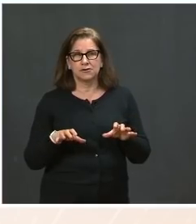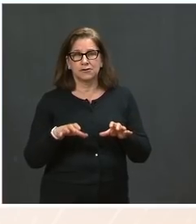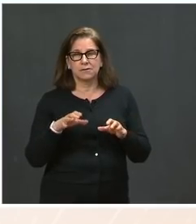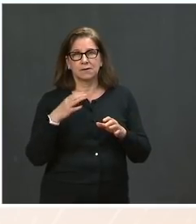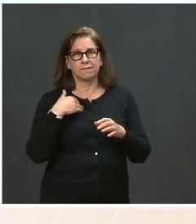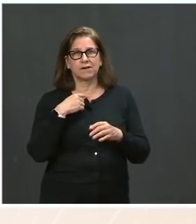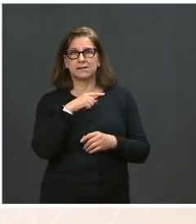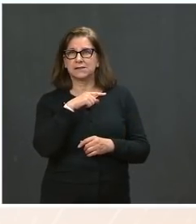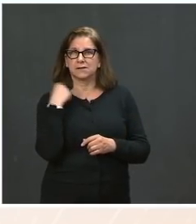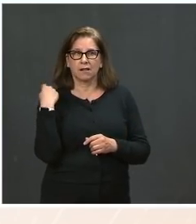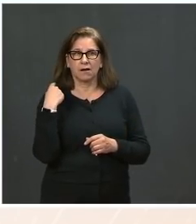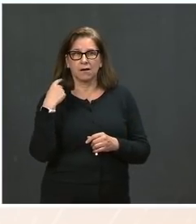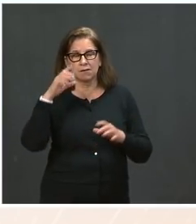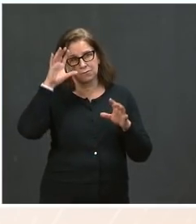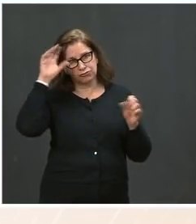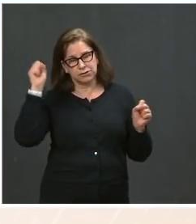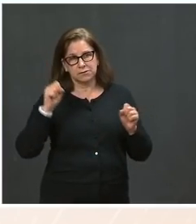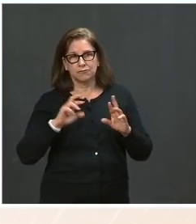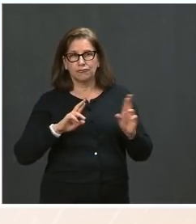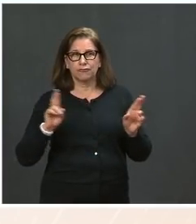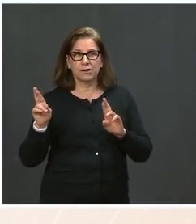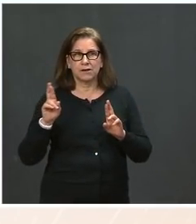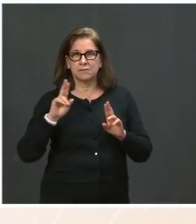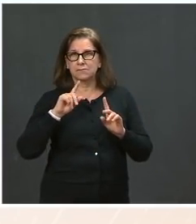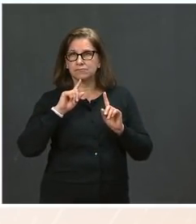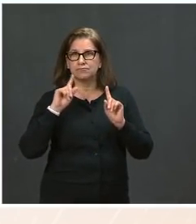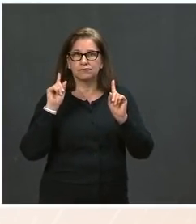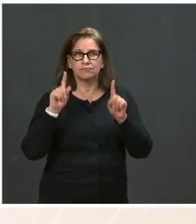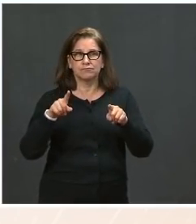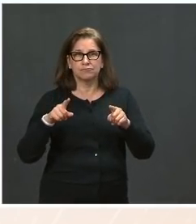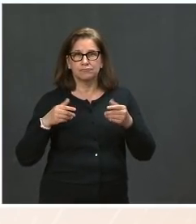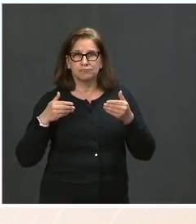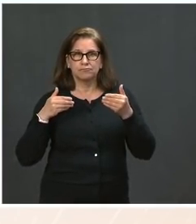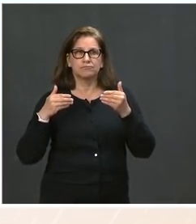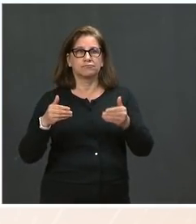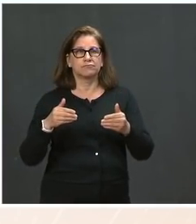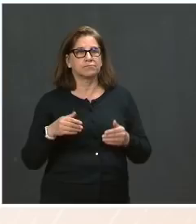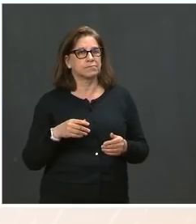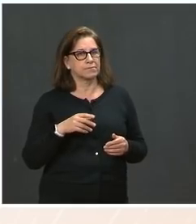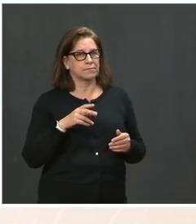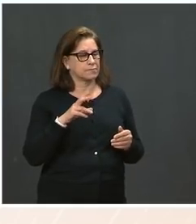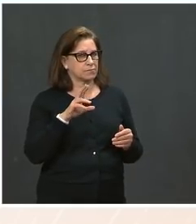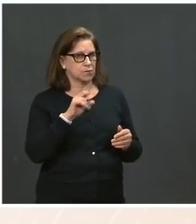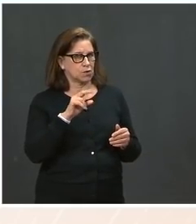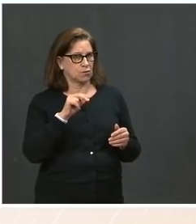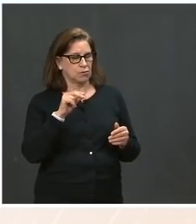Ms. Psaki: First, the President is not going to wait for Congress to act to take additional executive actions. This is the beginning.